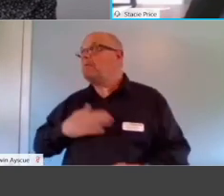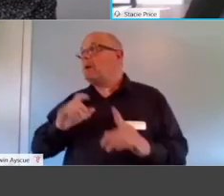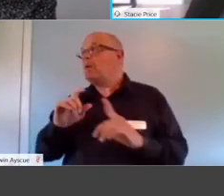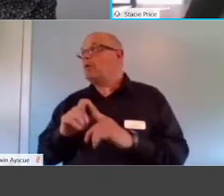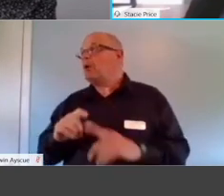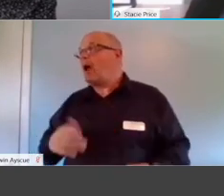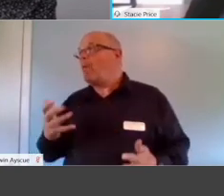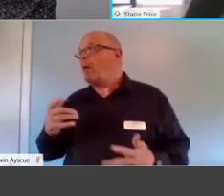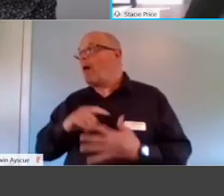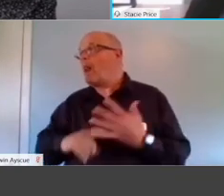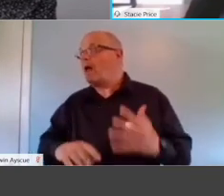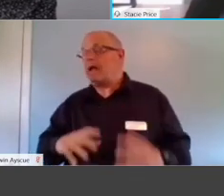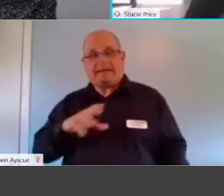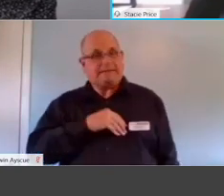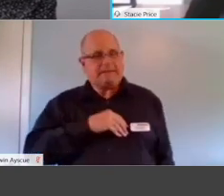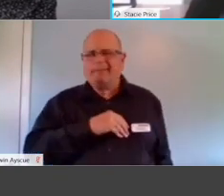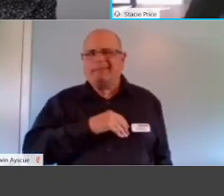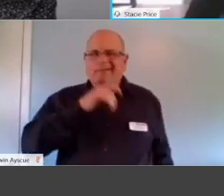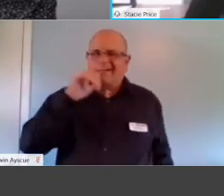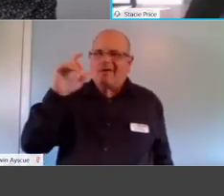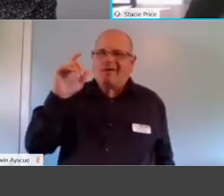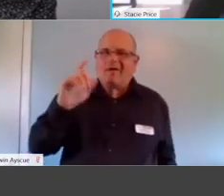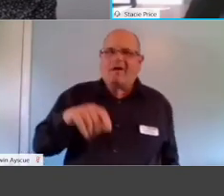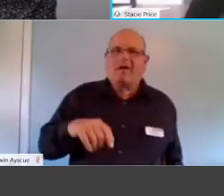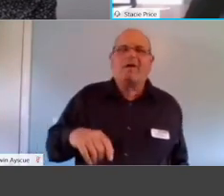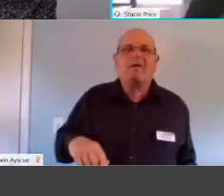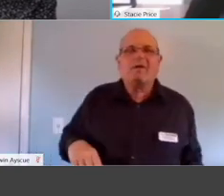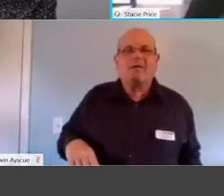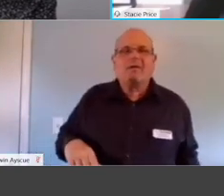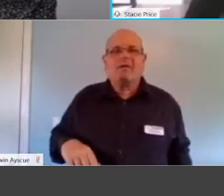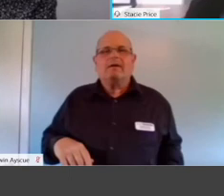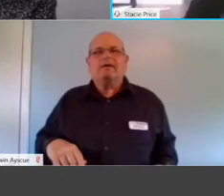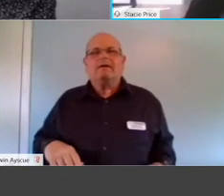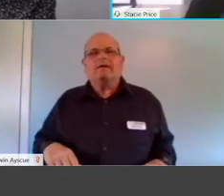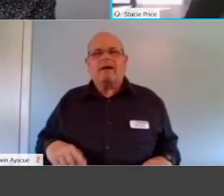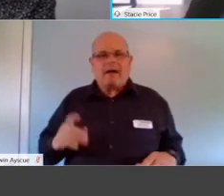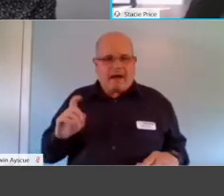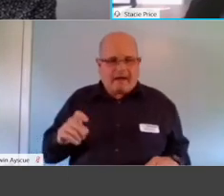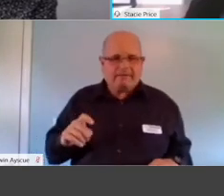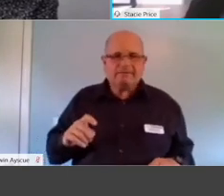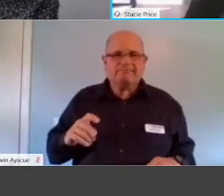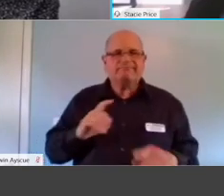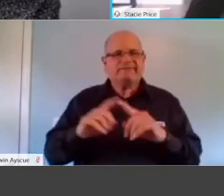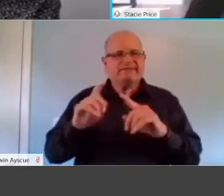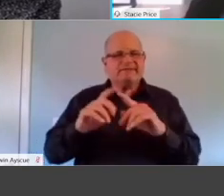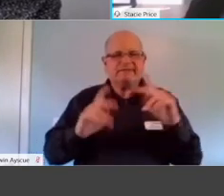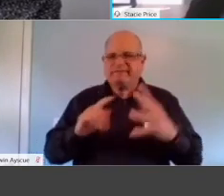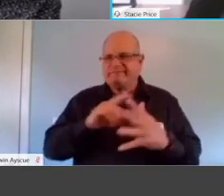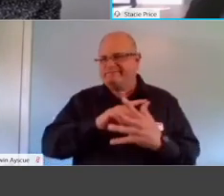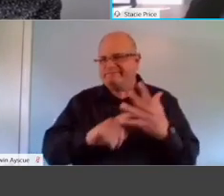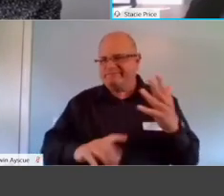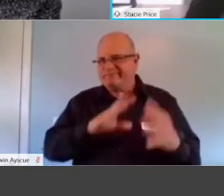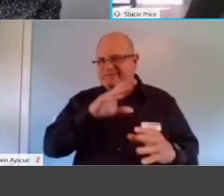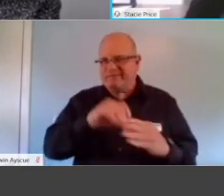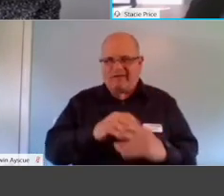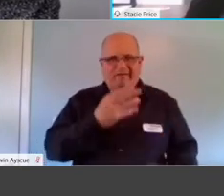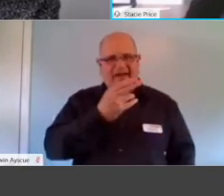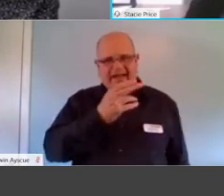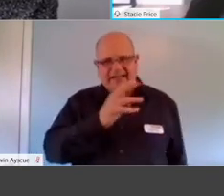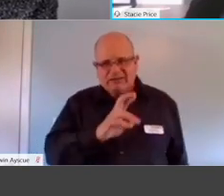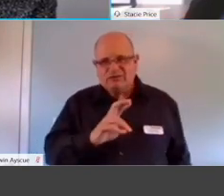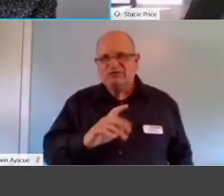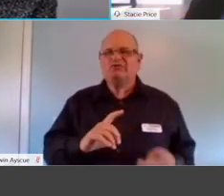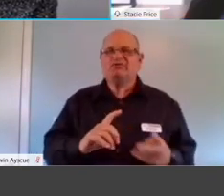Usually there will be a lot of different players involved in this, HR, voc rehab, doctors,